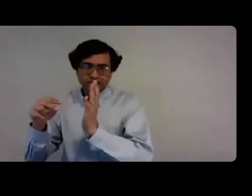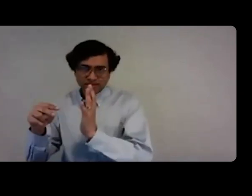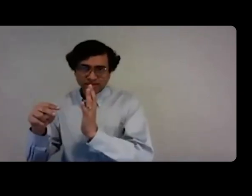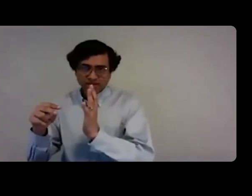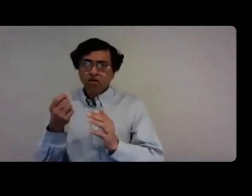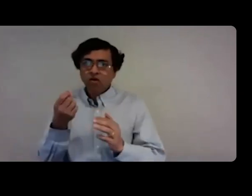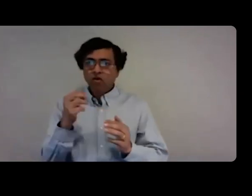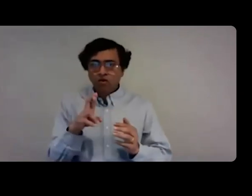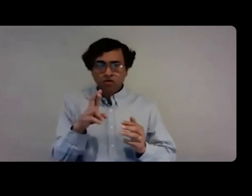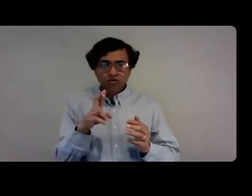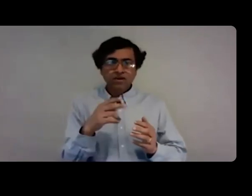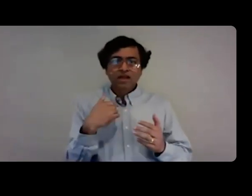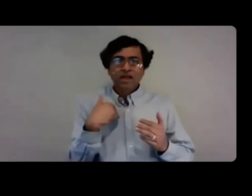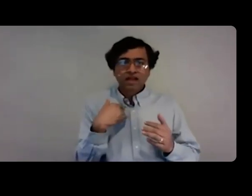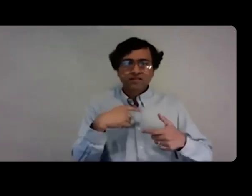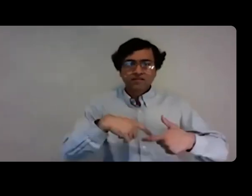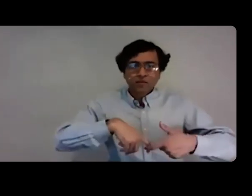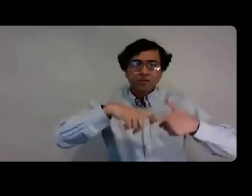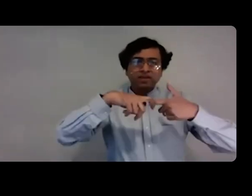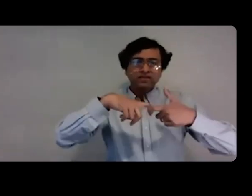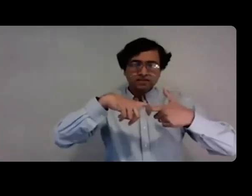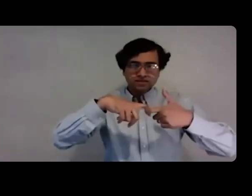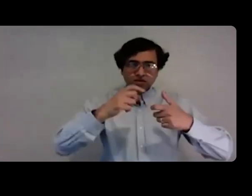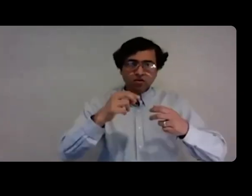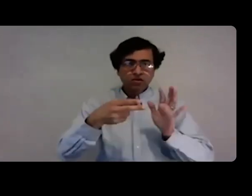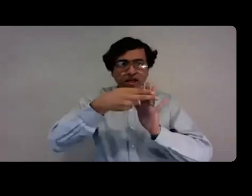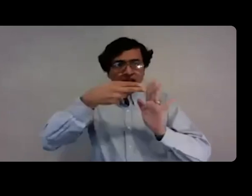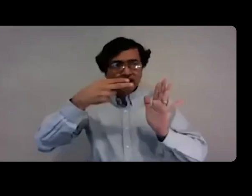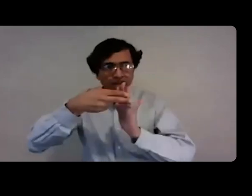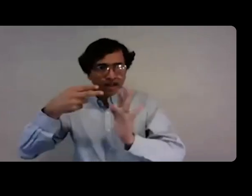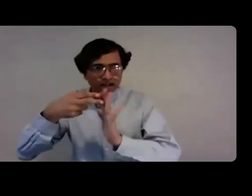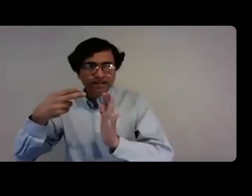continuing to scroll, all of those can impact the readers' experience.